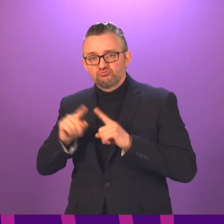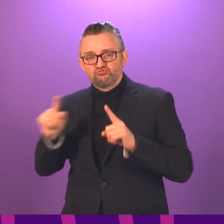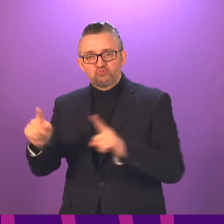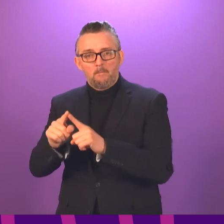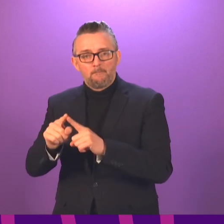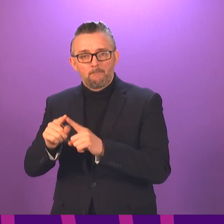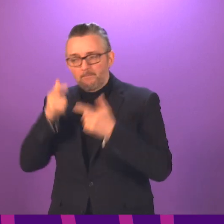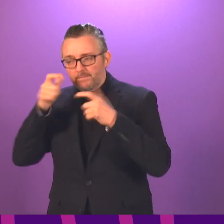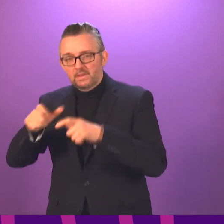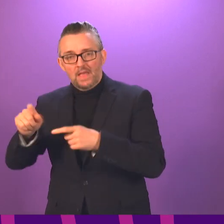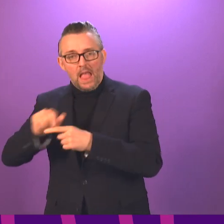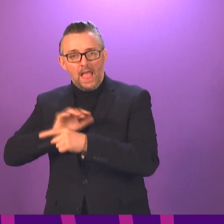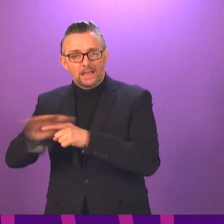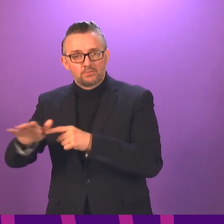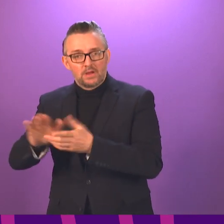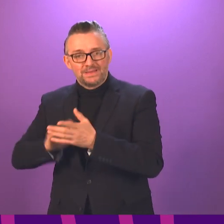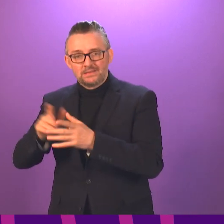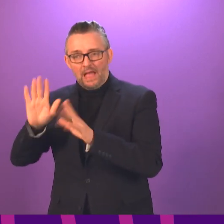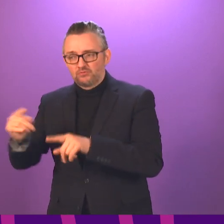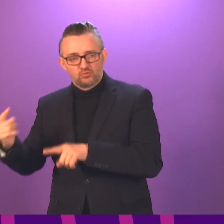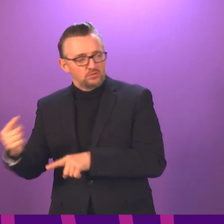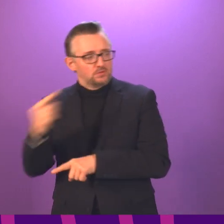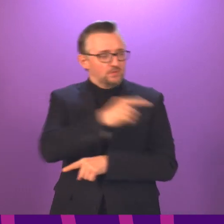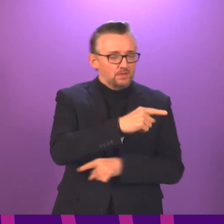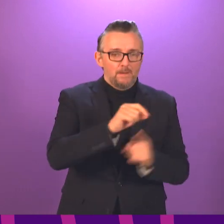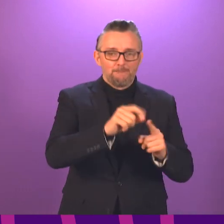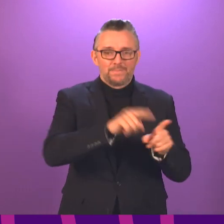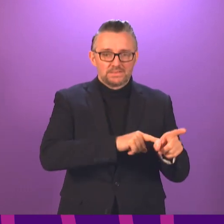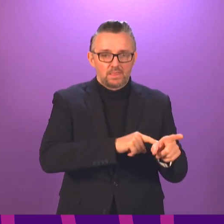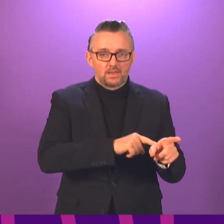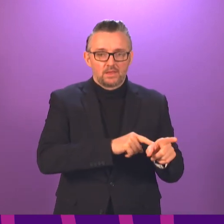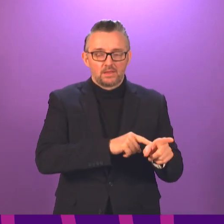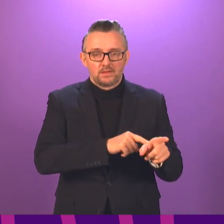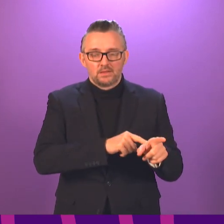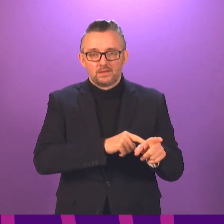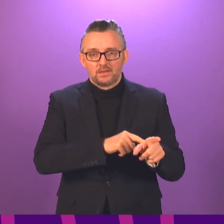airport, which requires people to go to Paisley. I imagine that that would mean that they go